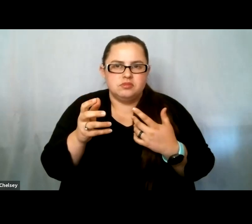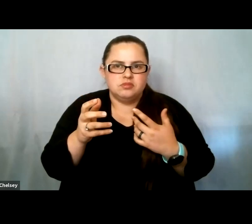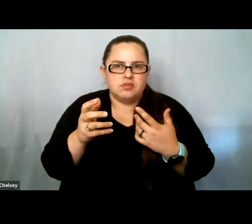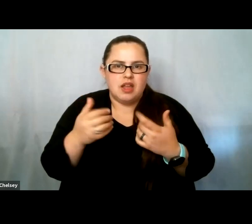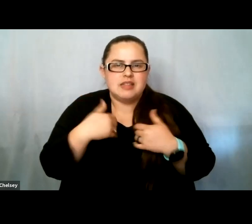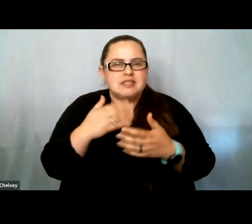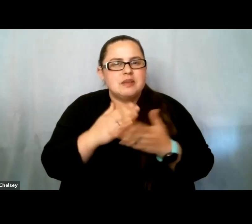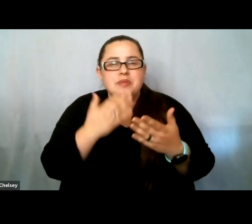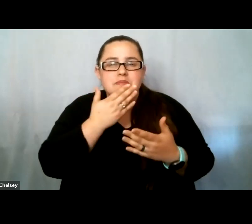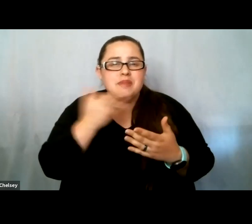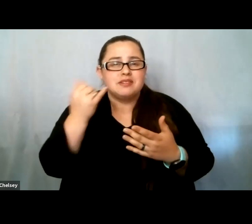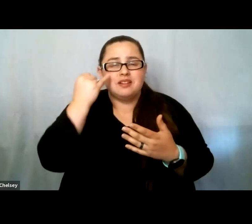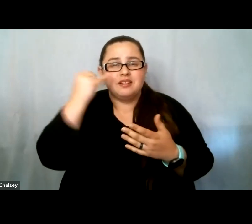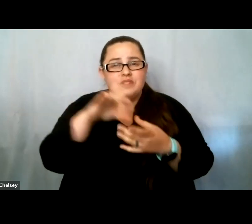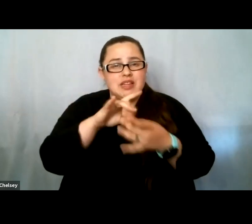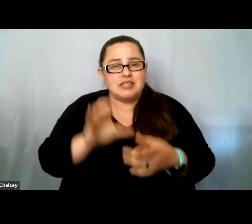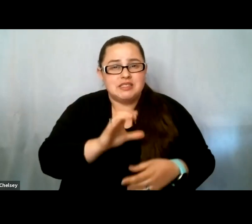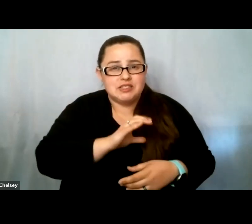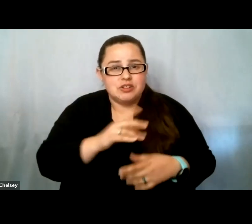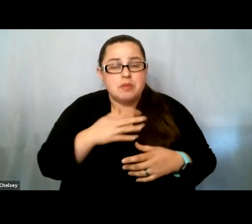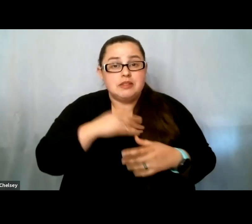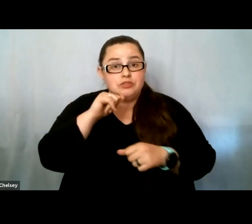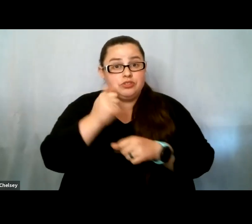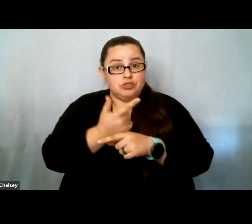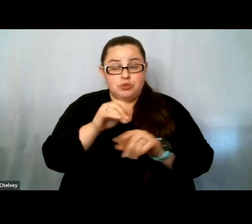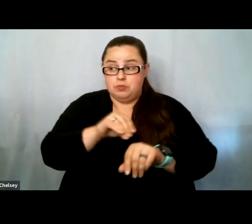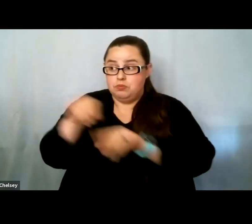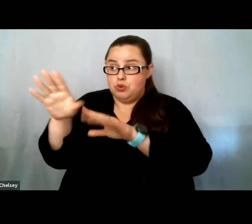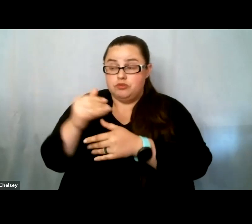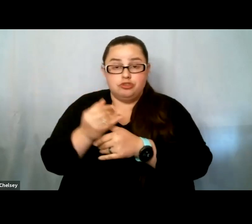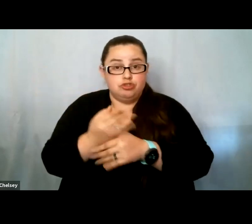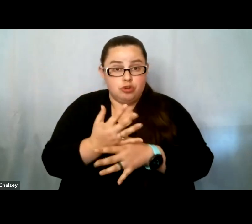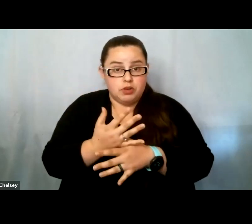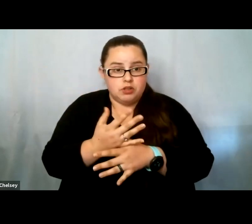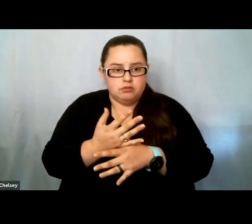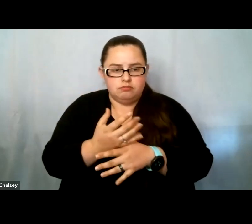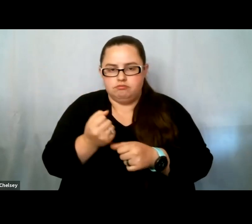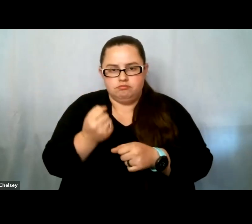ideas of citizenship. My sister moved to Germany years and years and years ago, and